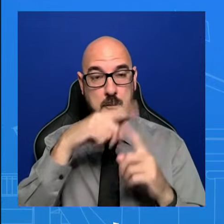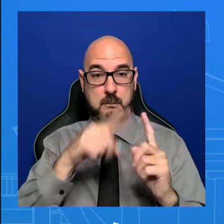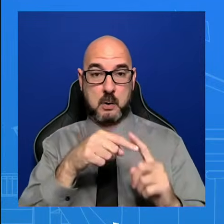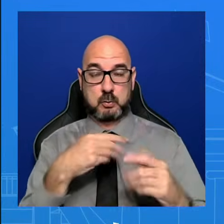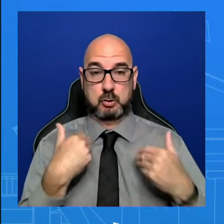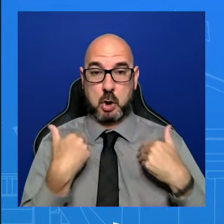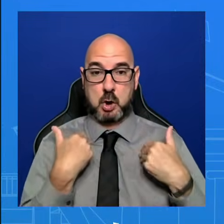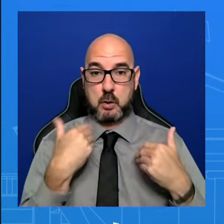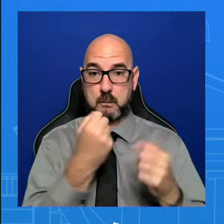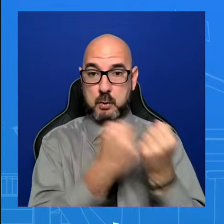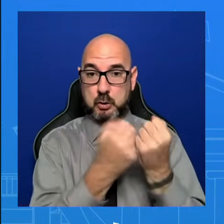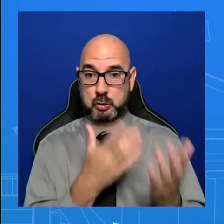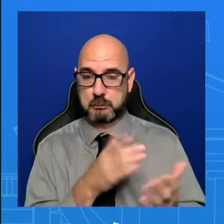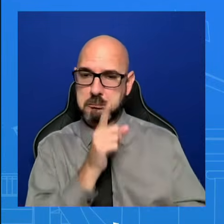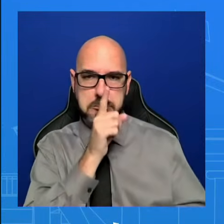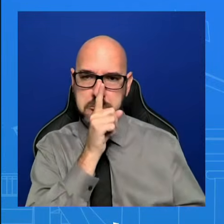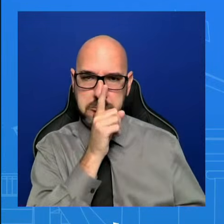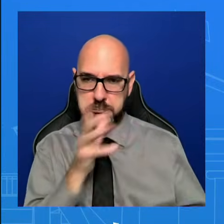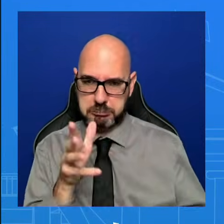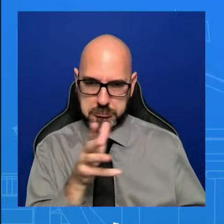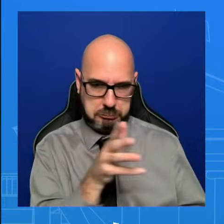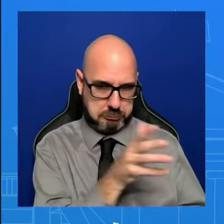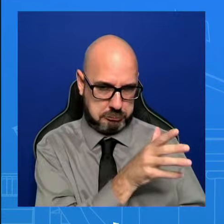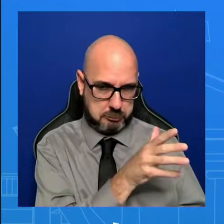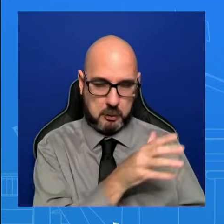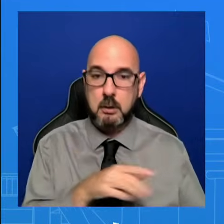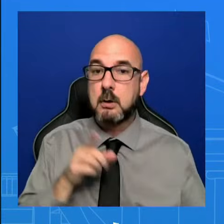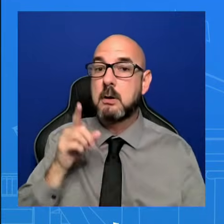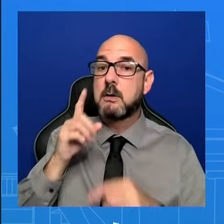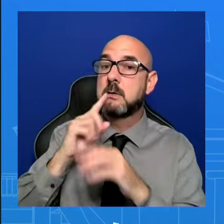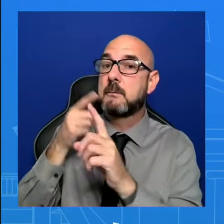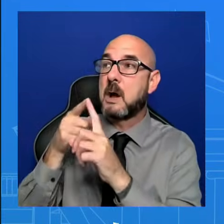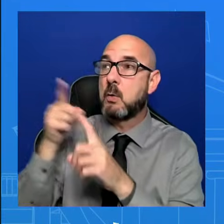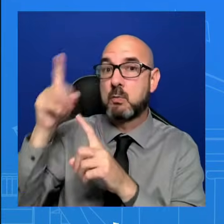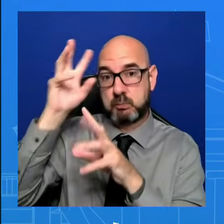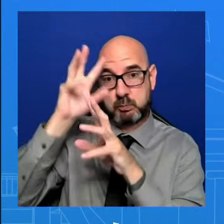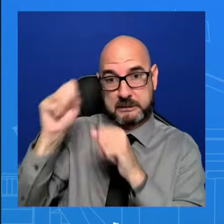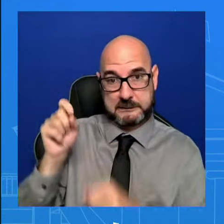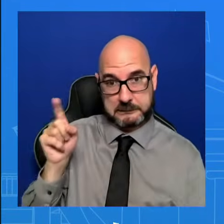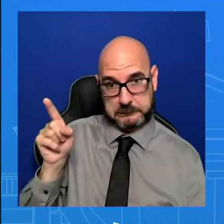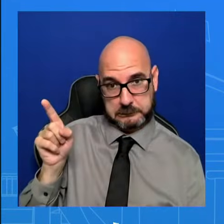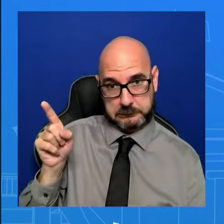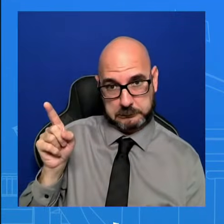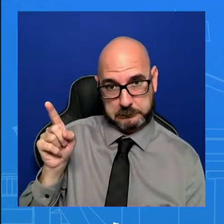The President has taken a lot of policy actions here